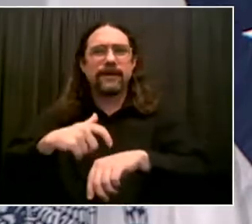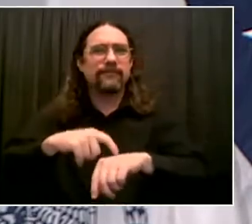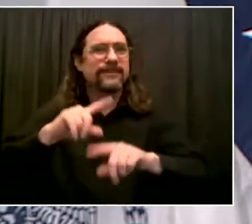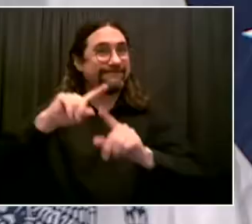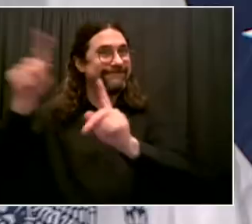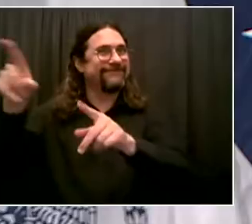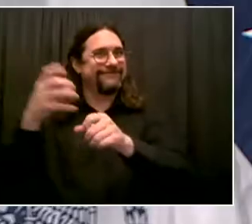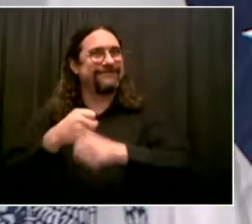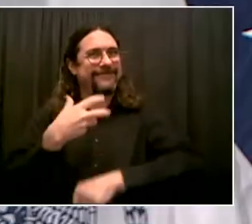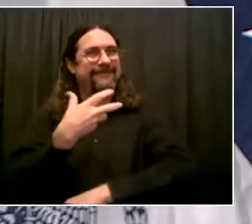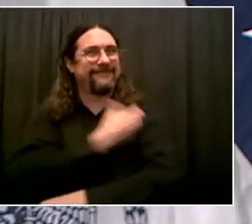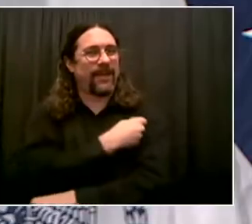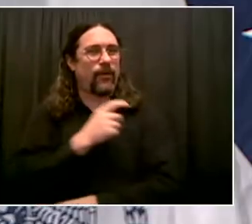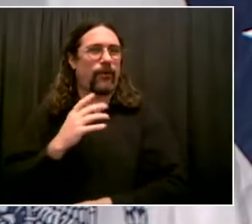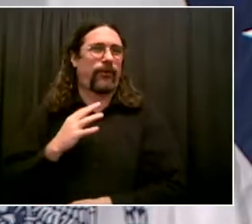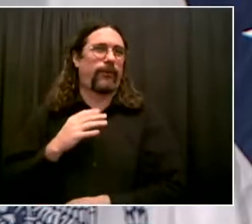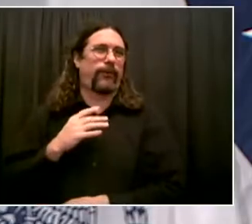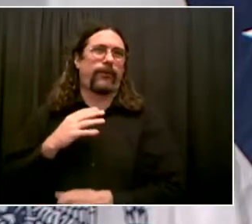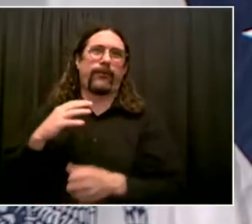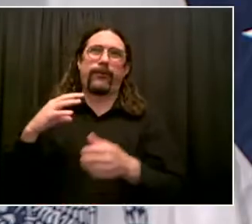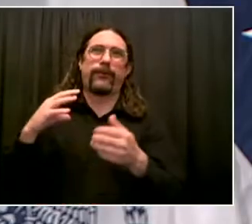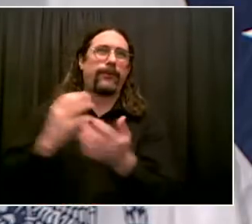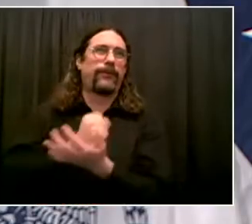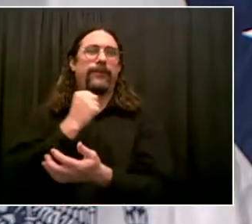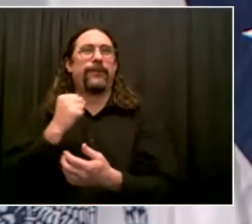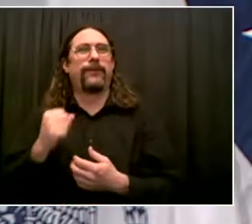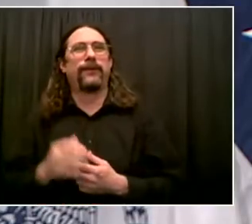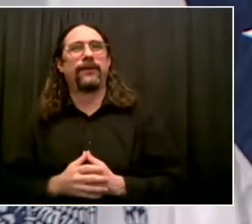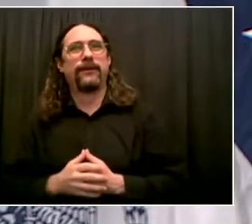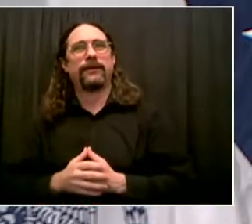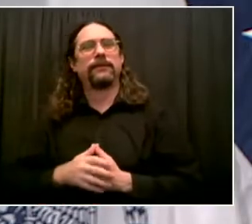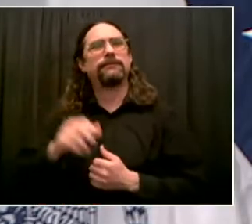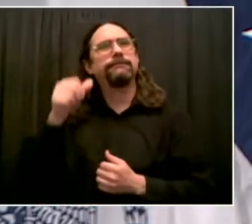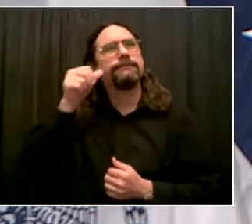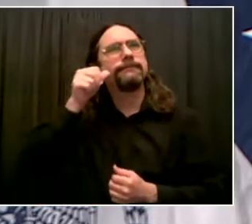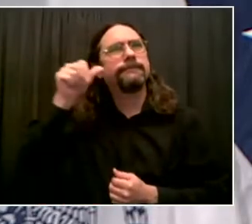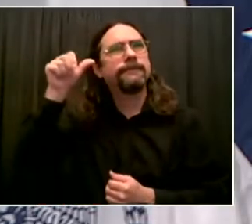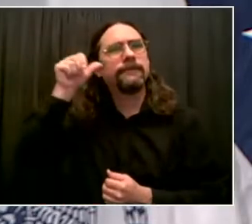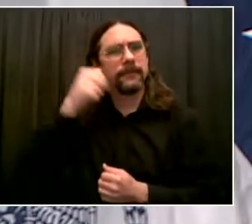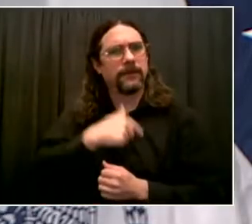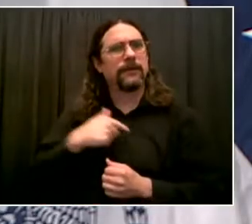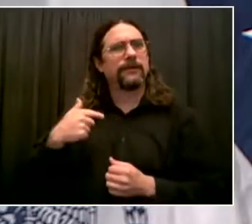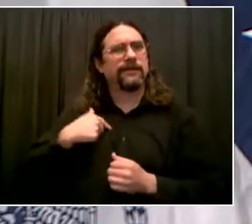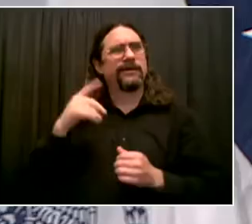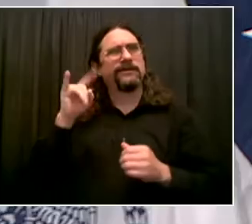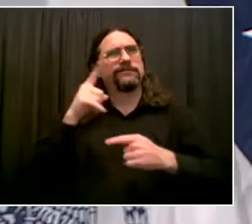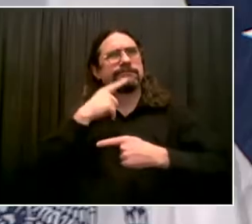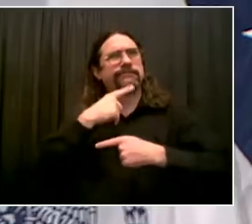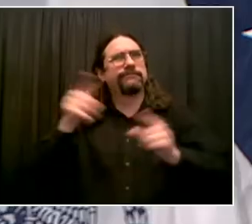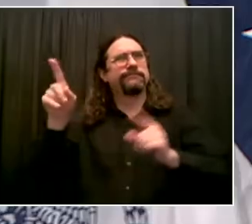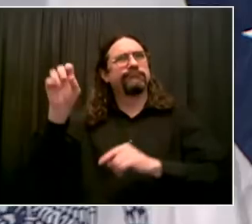5843022 NUMBER NUMBER, THIS IS MORE THAN THE WHOLE STATE OF WISCONSIN. WE ARE OPENING MANY NEW SITES